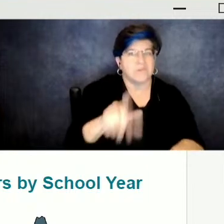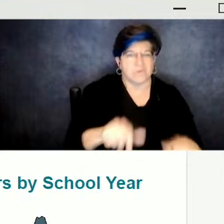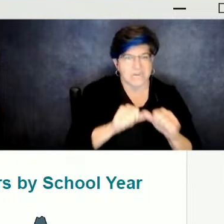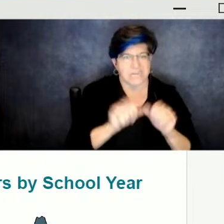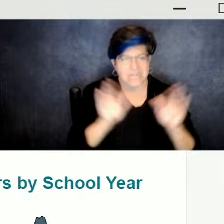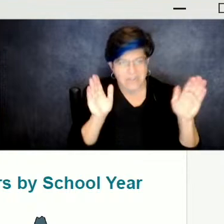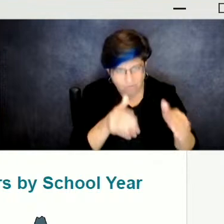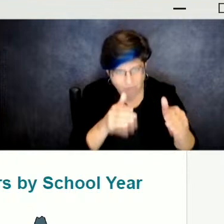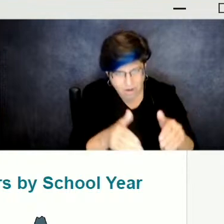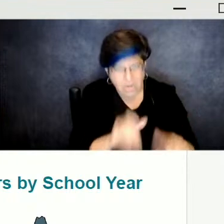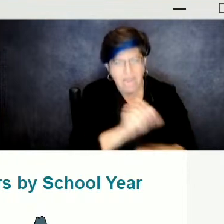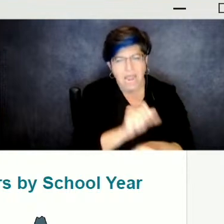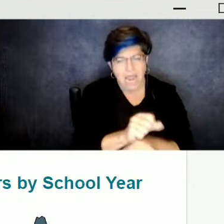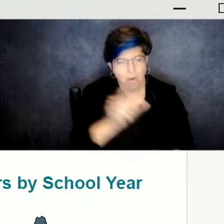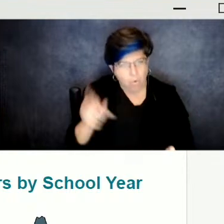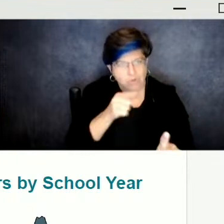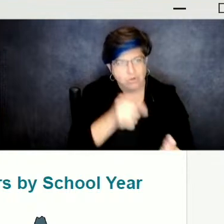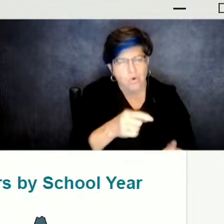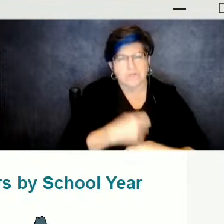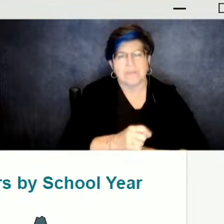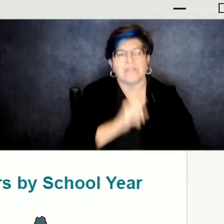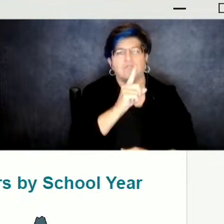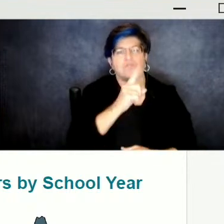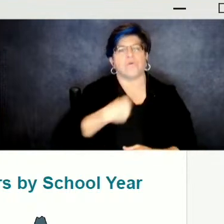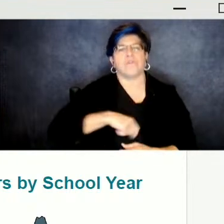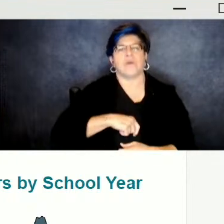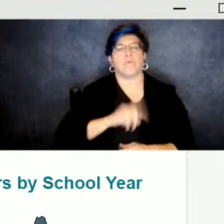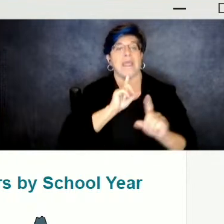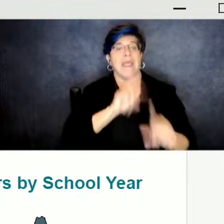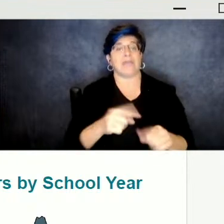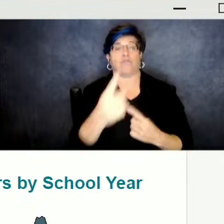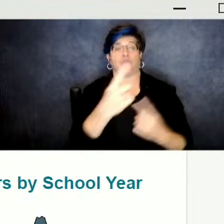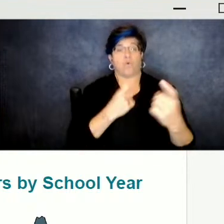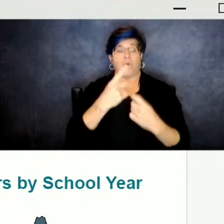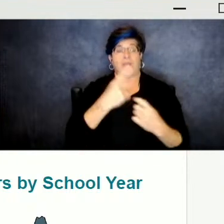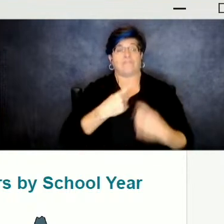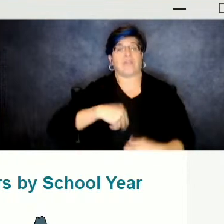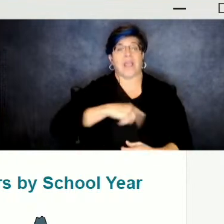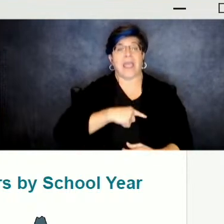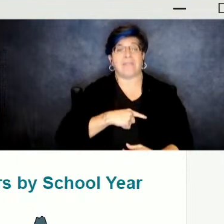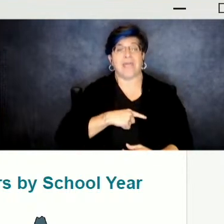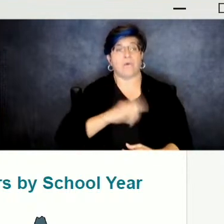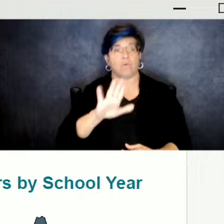AROUND OUR SCHOOLS. AND SO IT IS SOMETHING THAT WE HAVE TO CONTINUE TO STAY